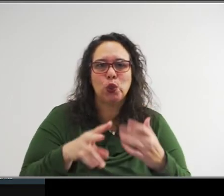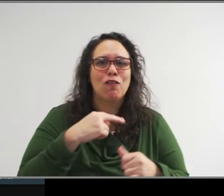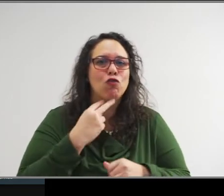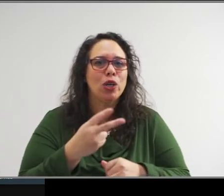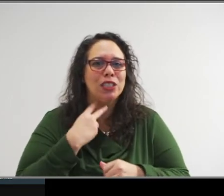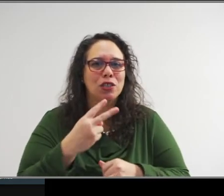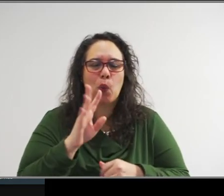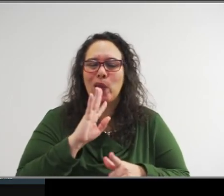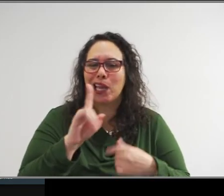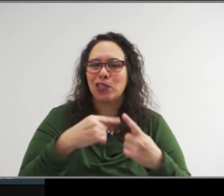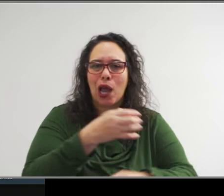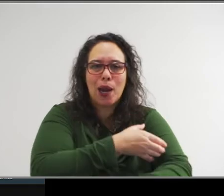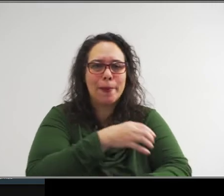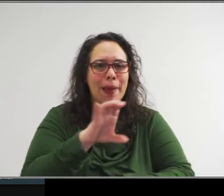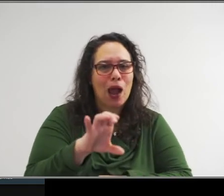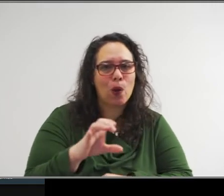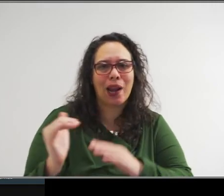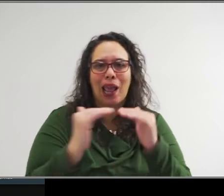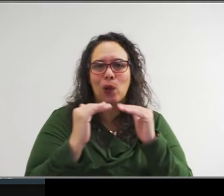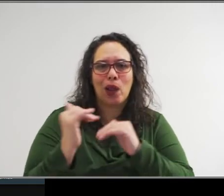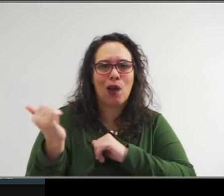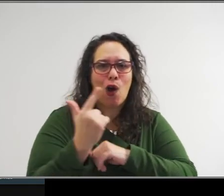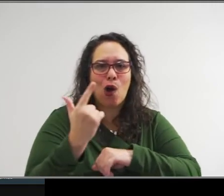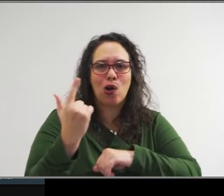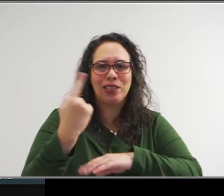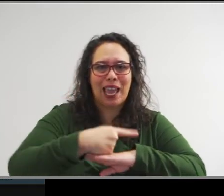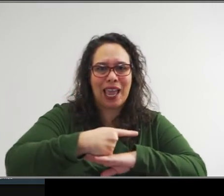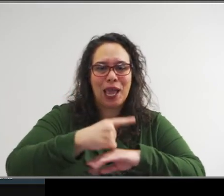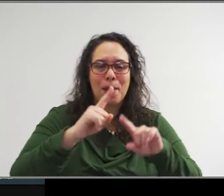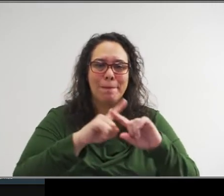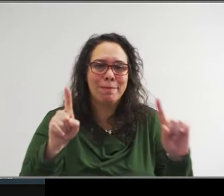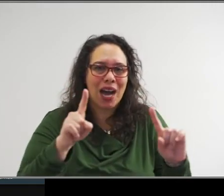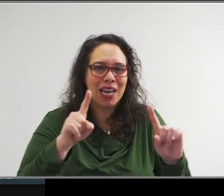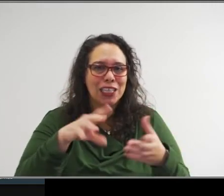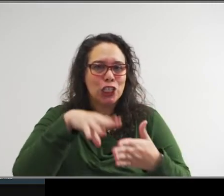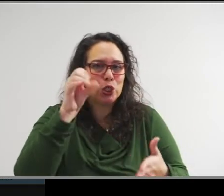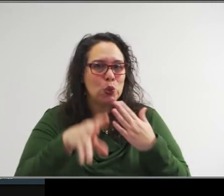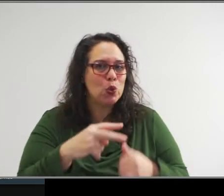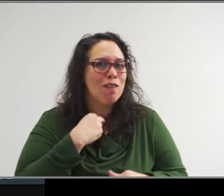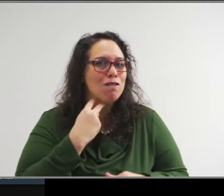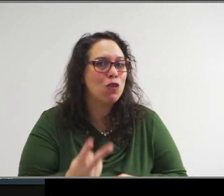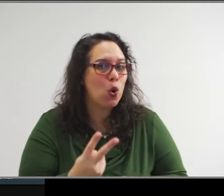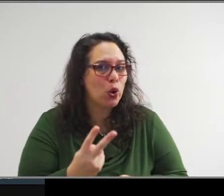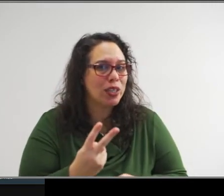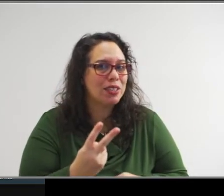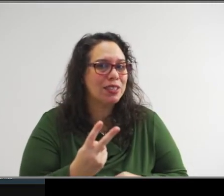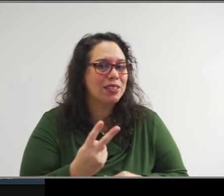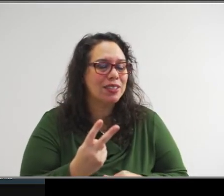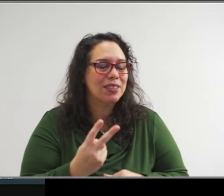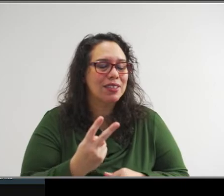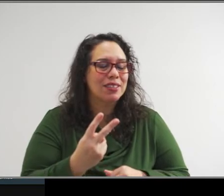We can talk about equity all day, but the student voice through the lens of empowerment and equity